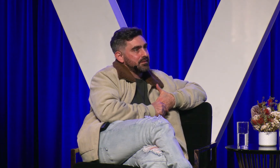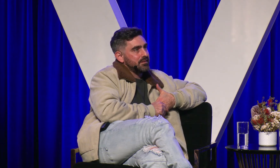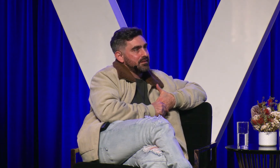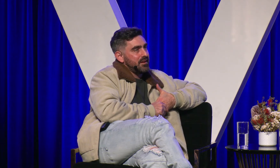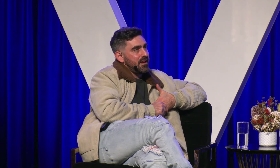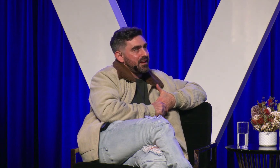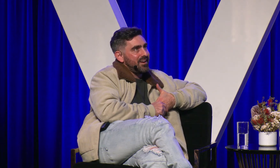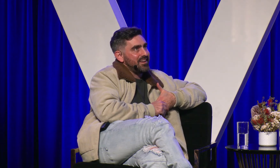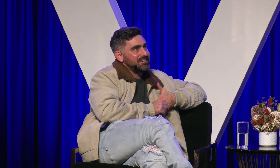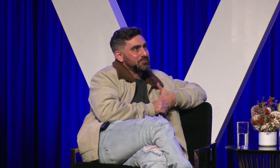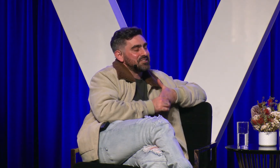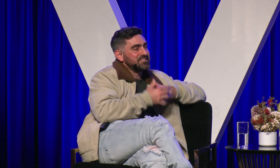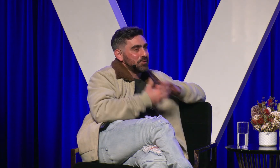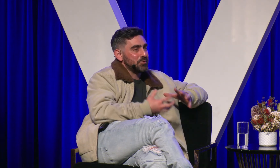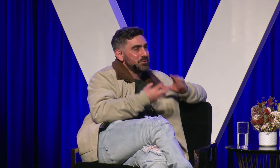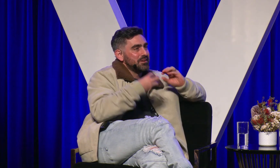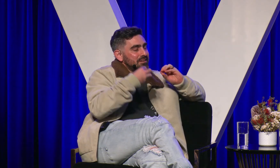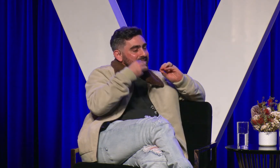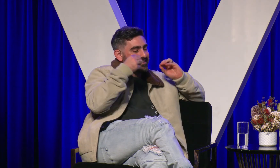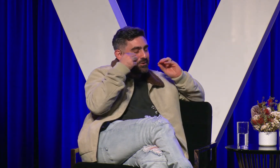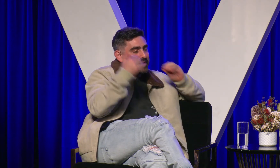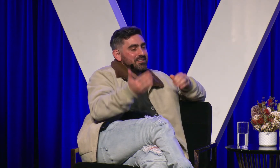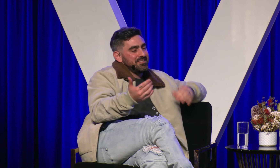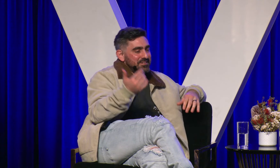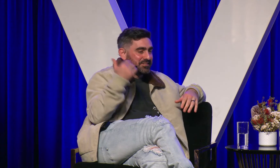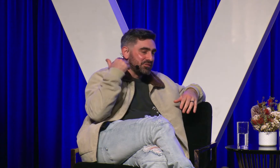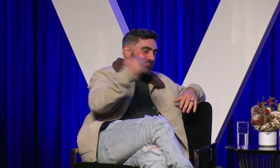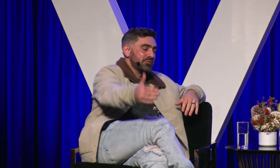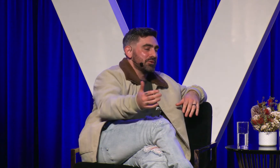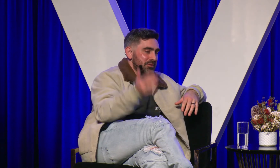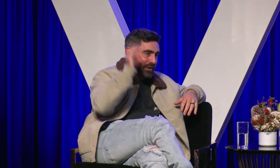And we're so quick to jump forward and raise